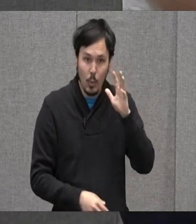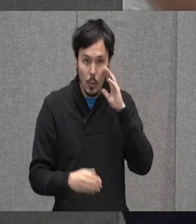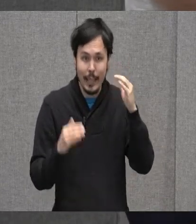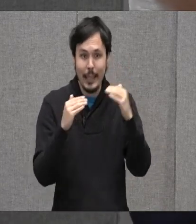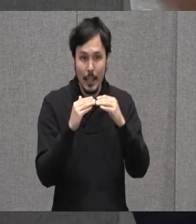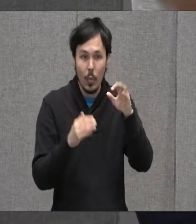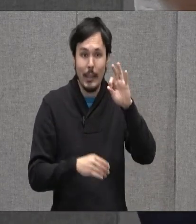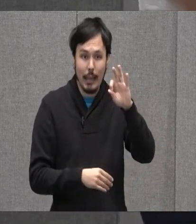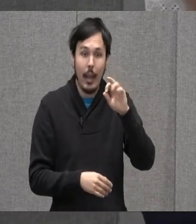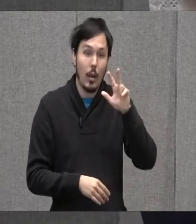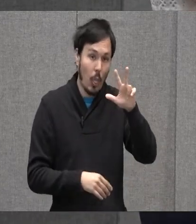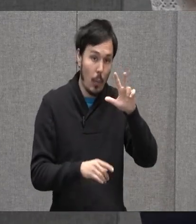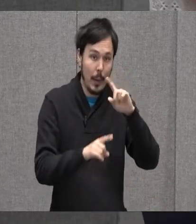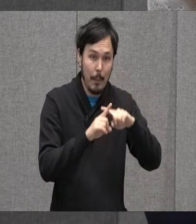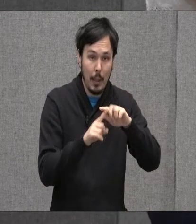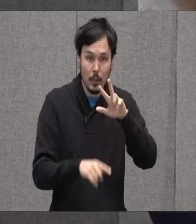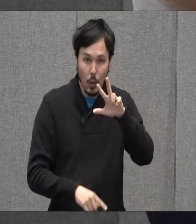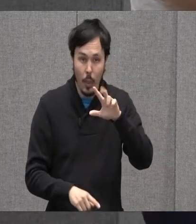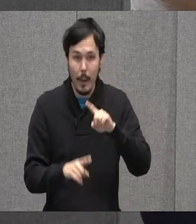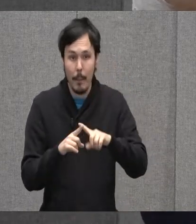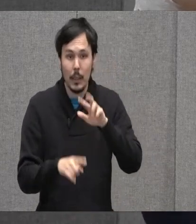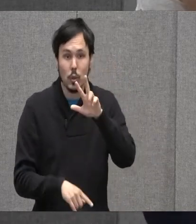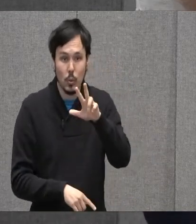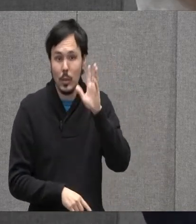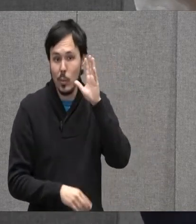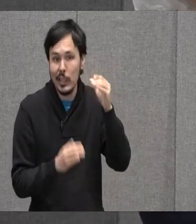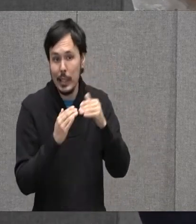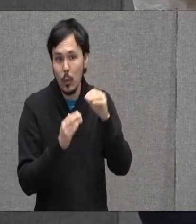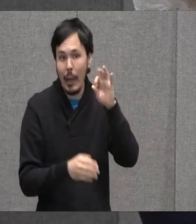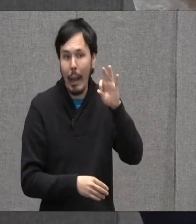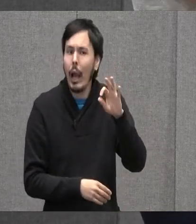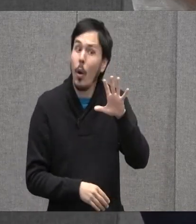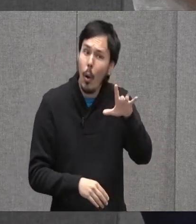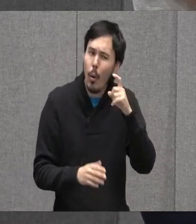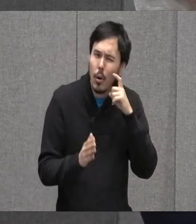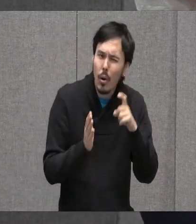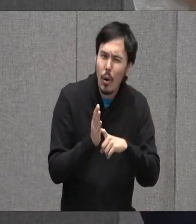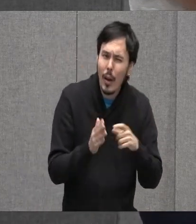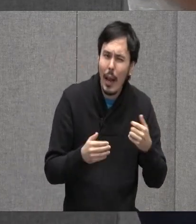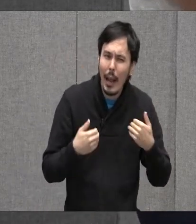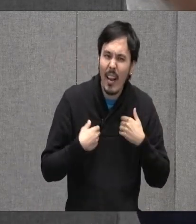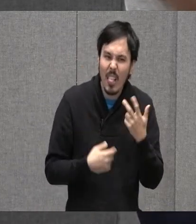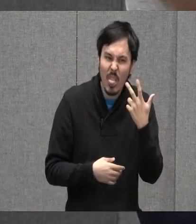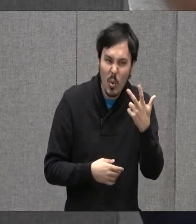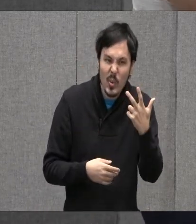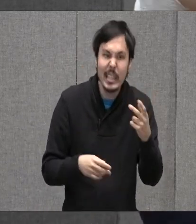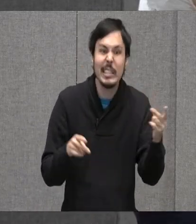Three plus three plus three. Or did you see that I had three times the three pots,